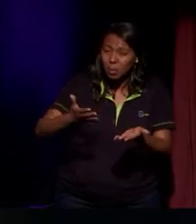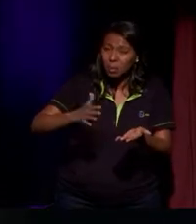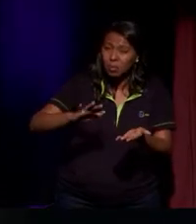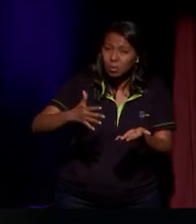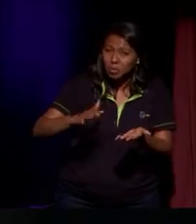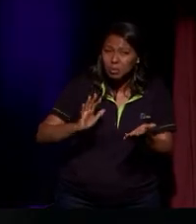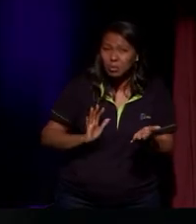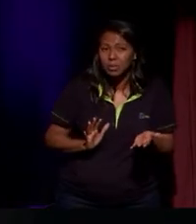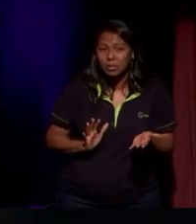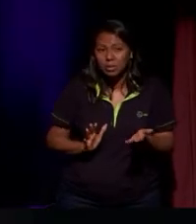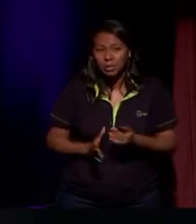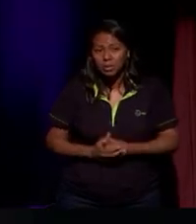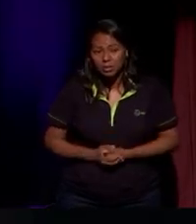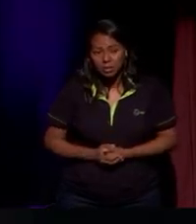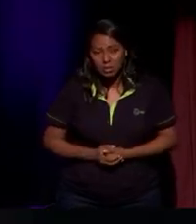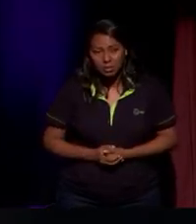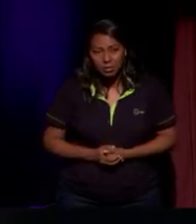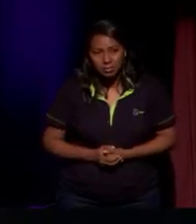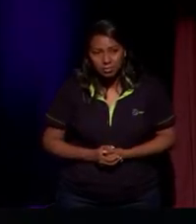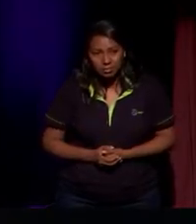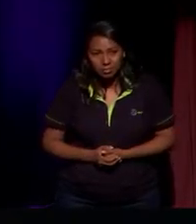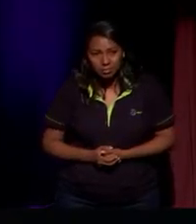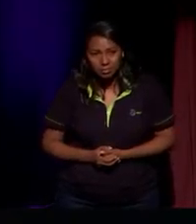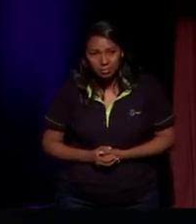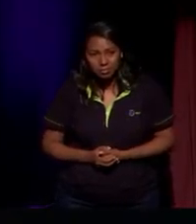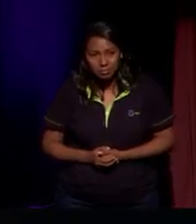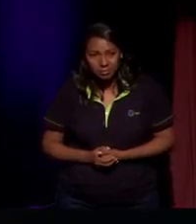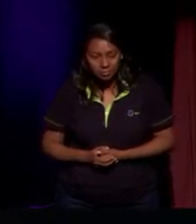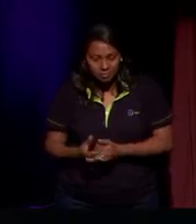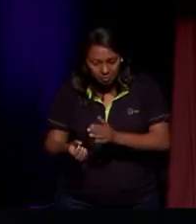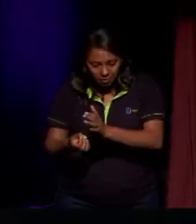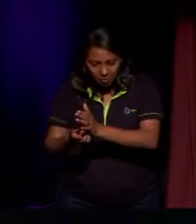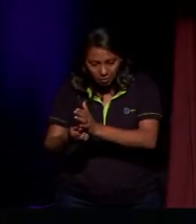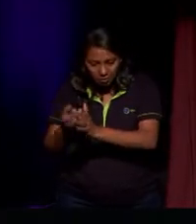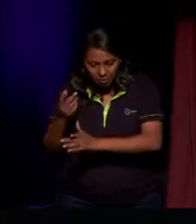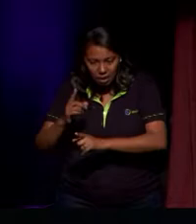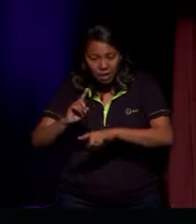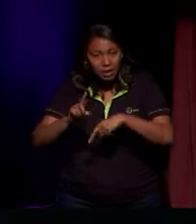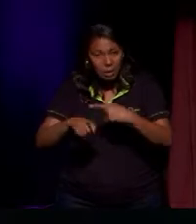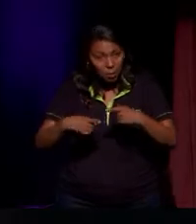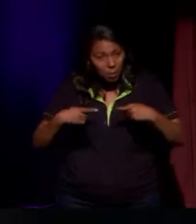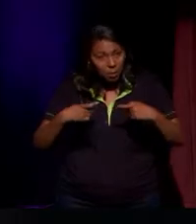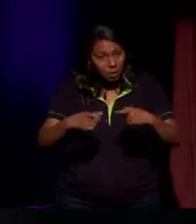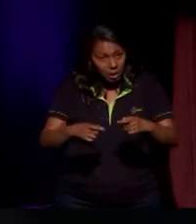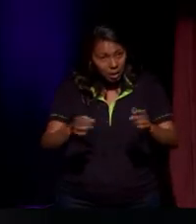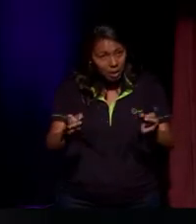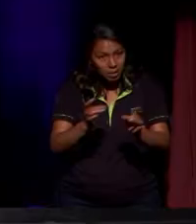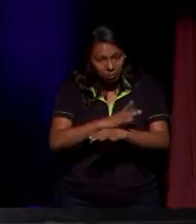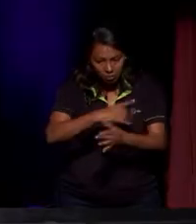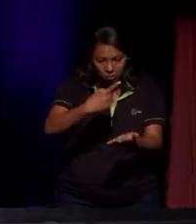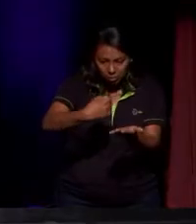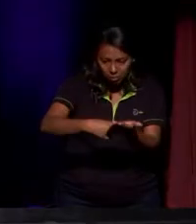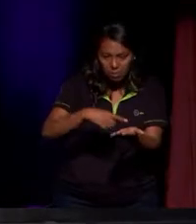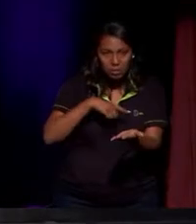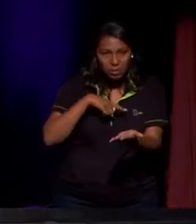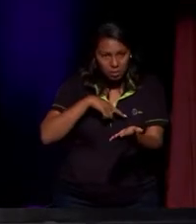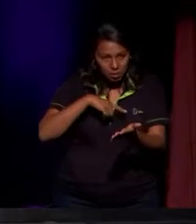they distributed the seats of Parliament at the end of the Civil War, in the Taif Accord, which was signed in the city of Taif,